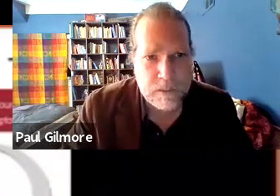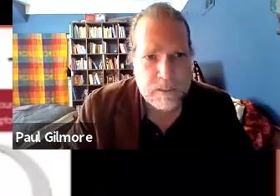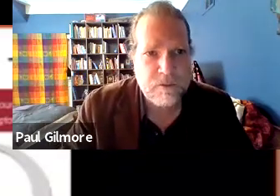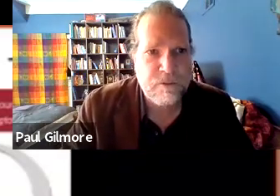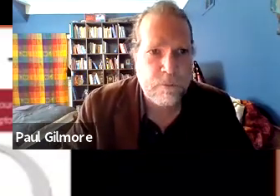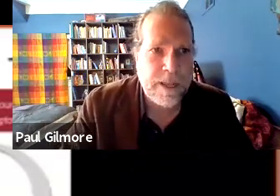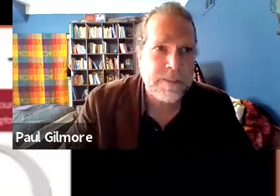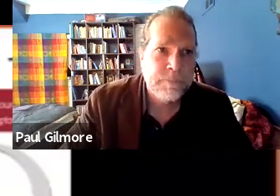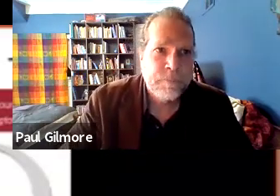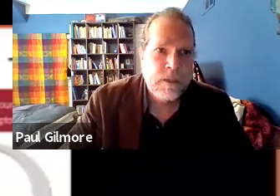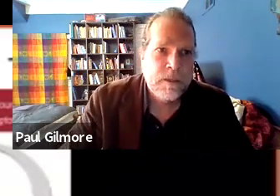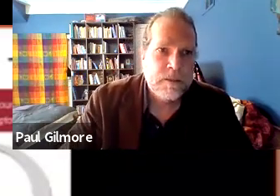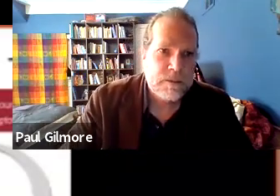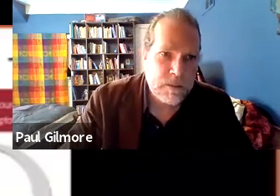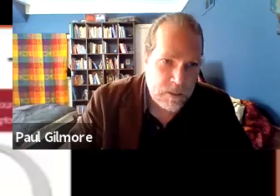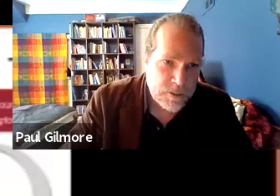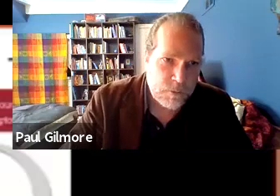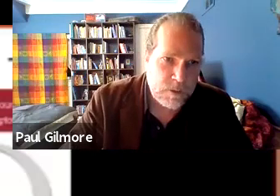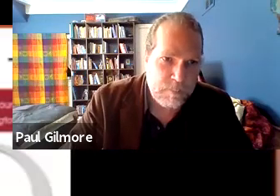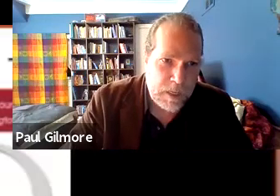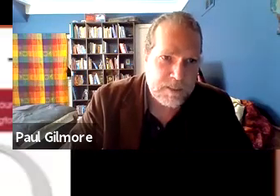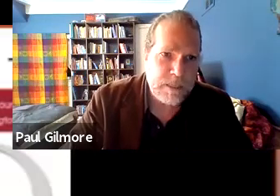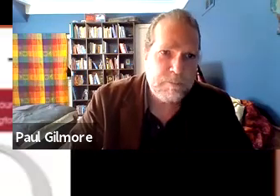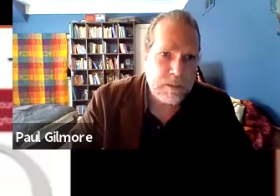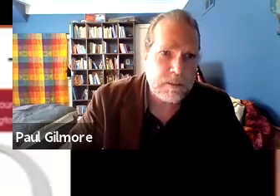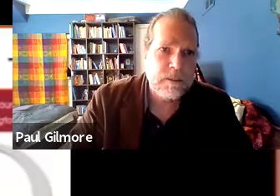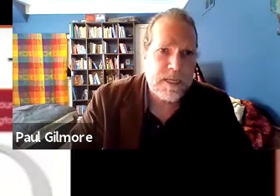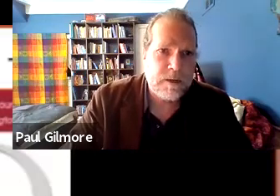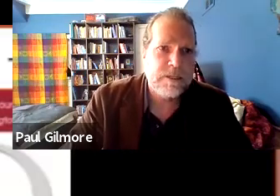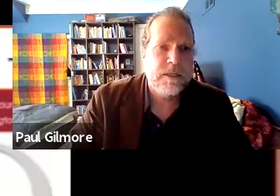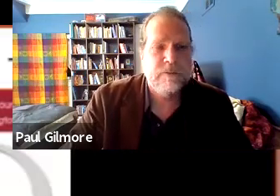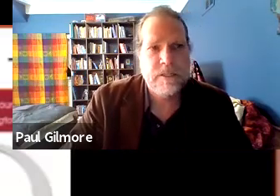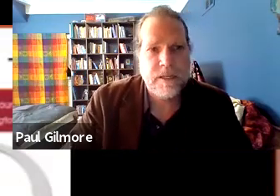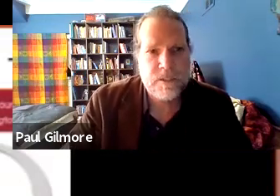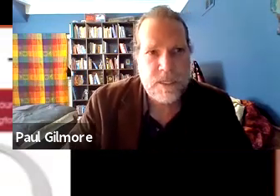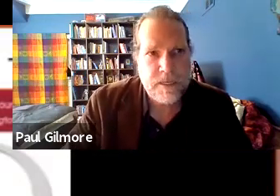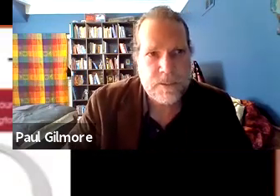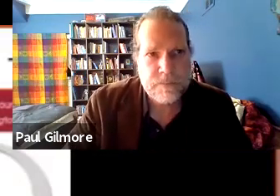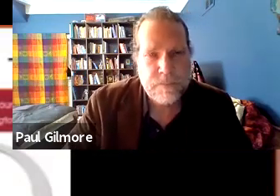political threat to the cultural Possibly political integrity of the United States.